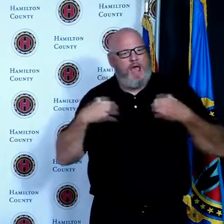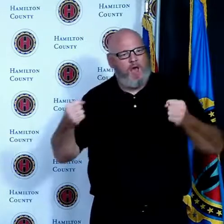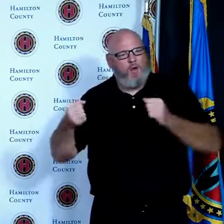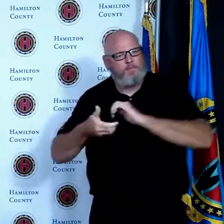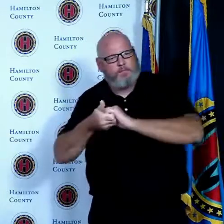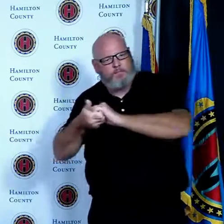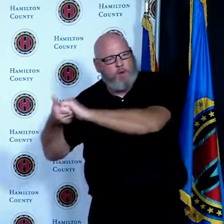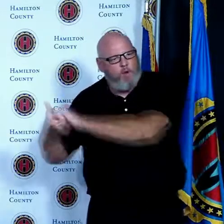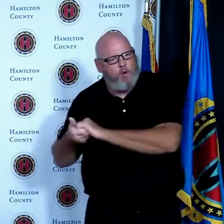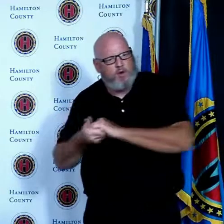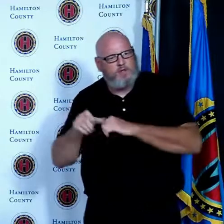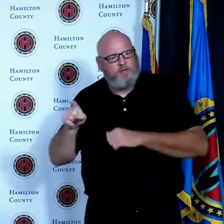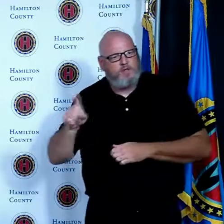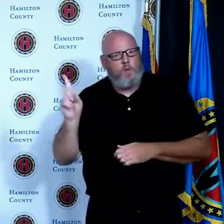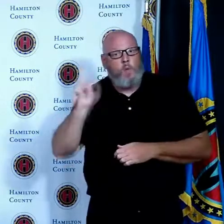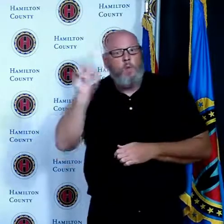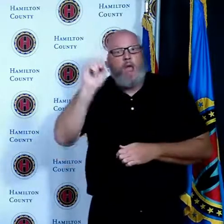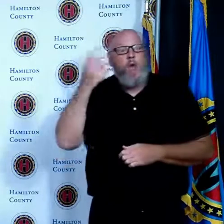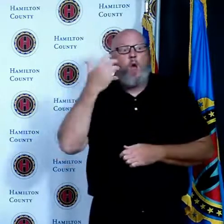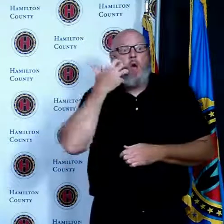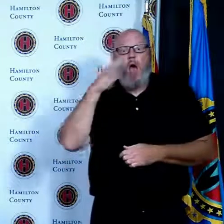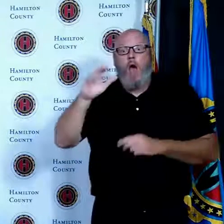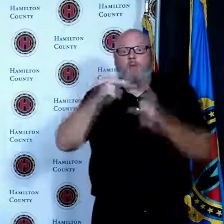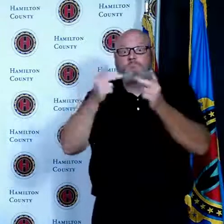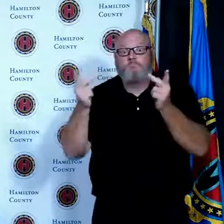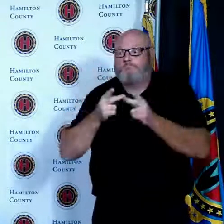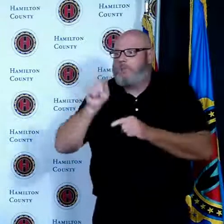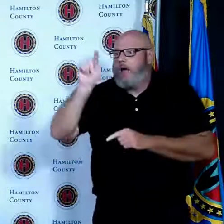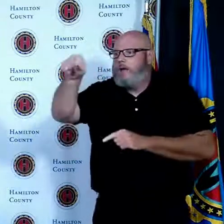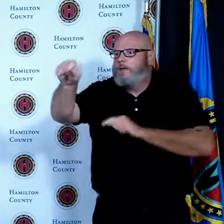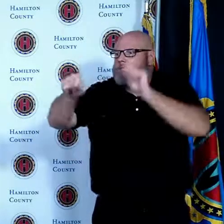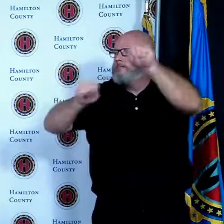open for business and organizations ready to take request on